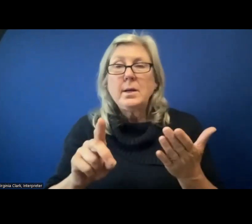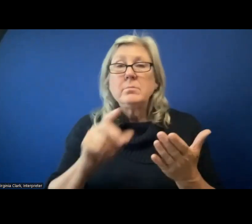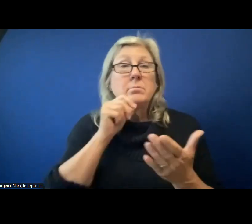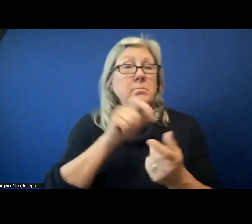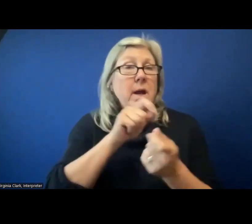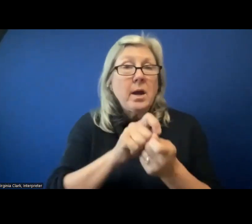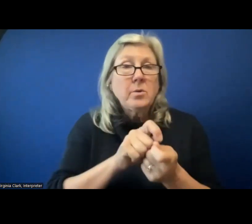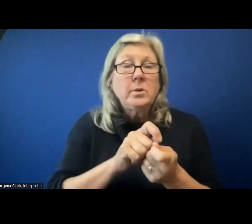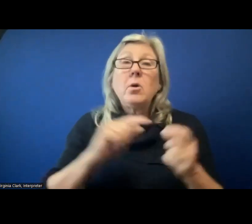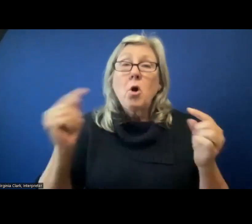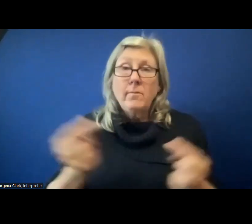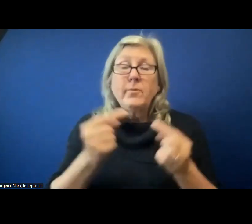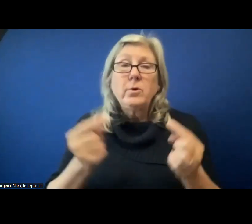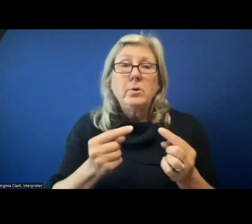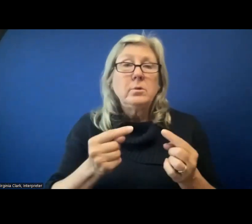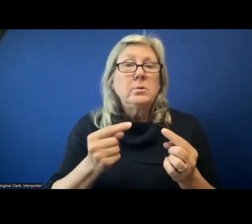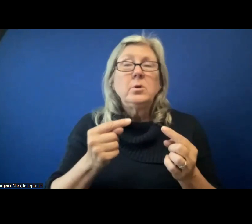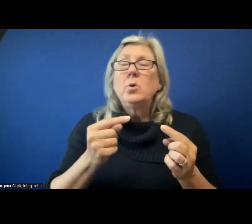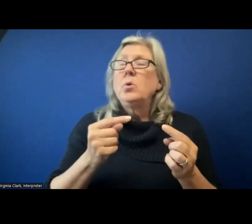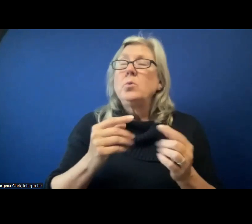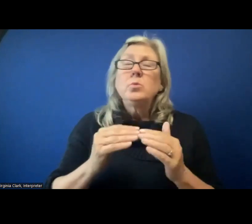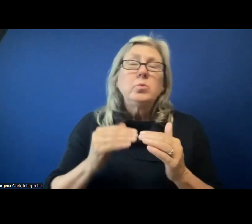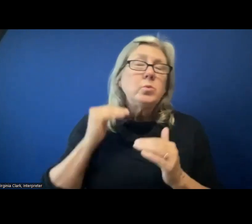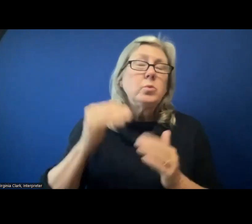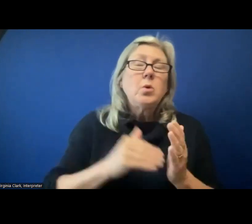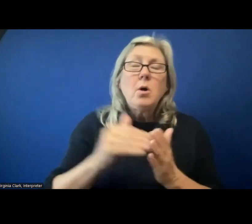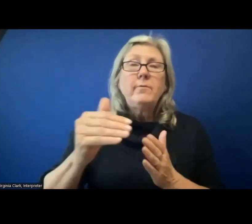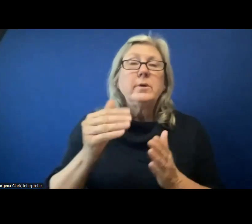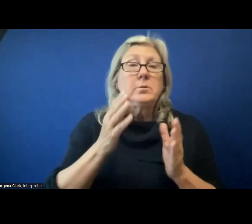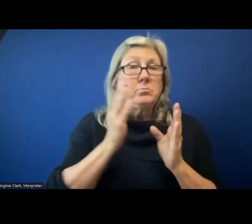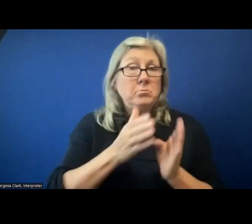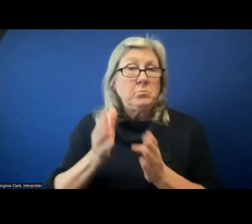and harmful. Too often, individuals with psychiatric diagnoses